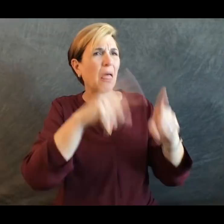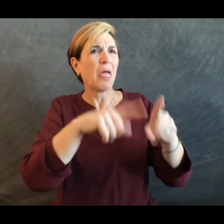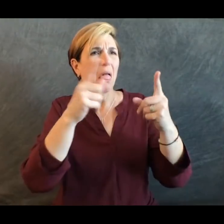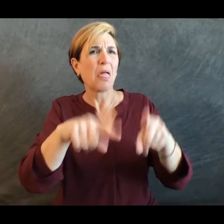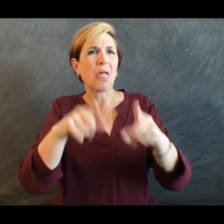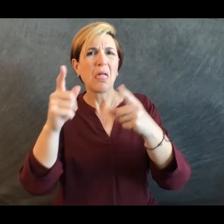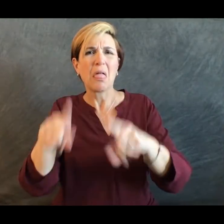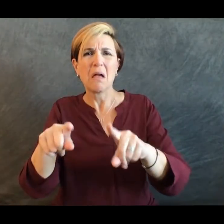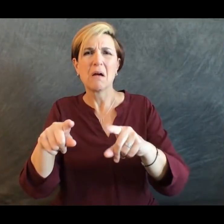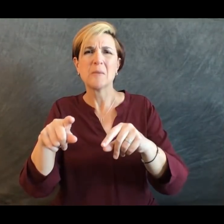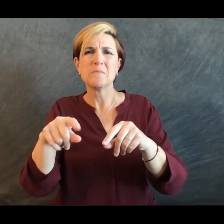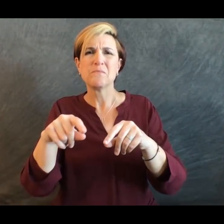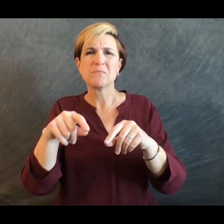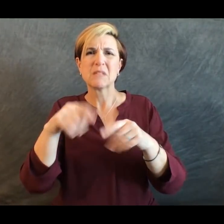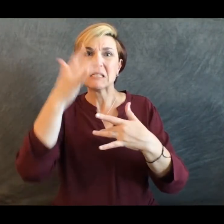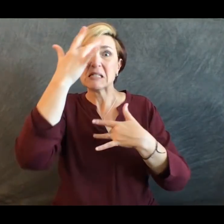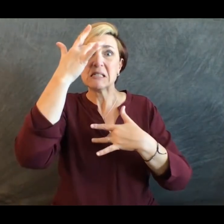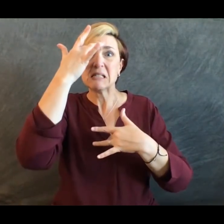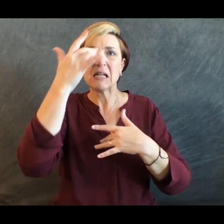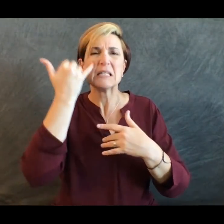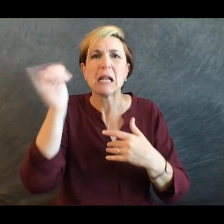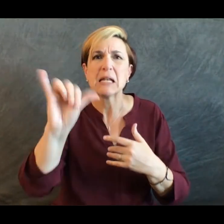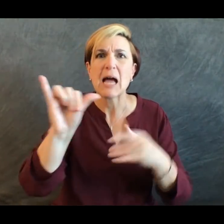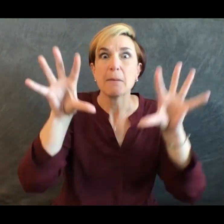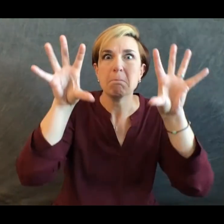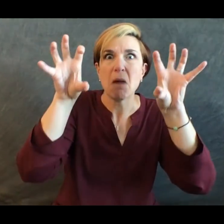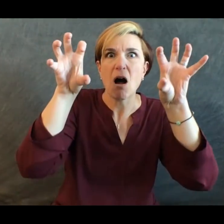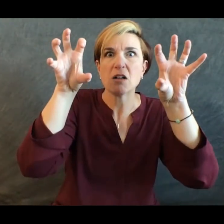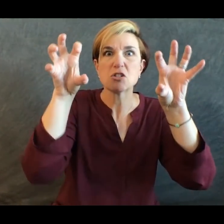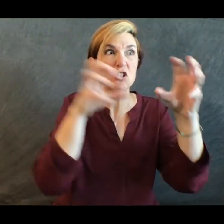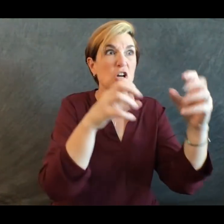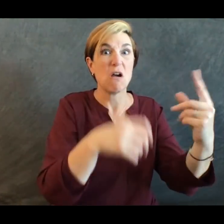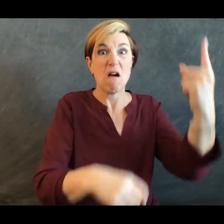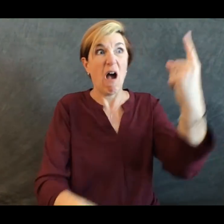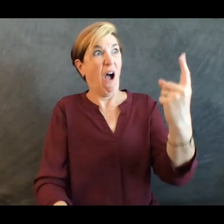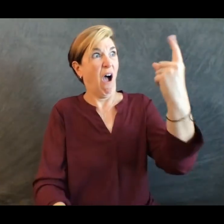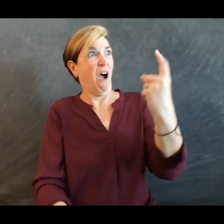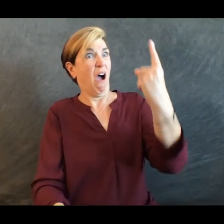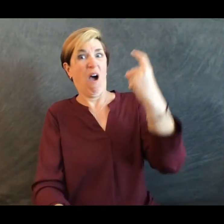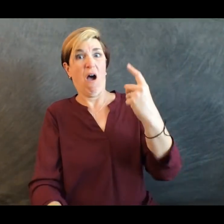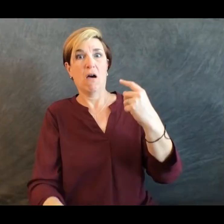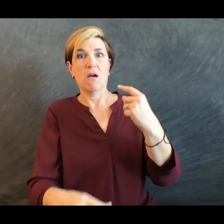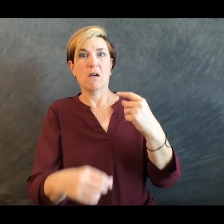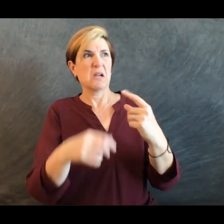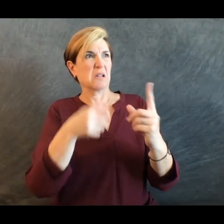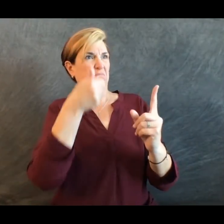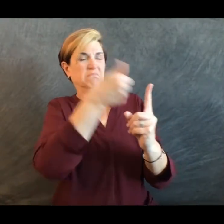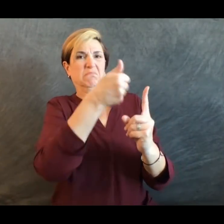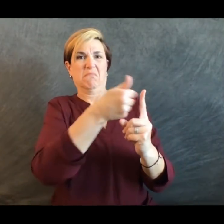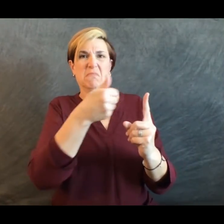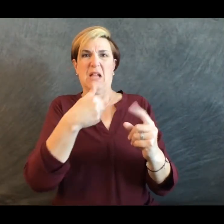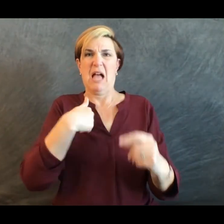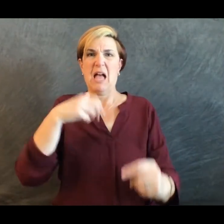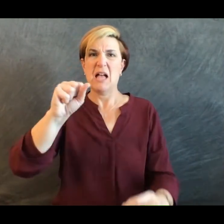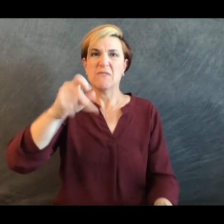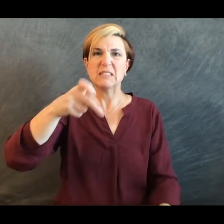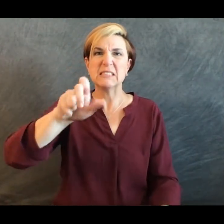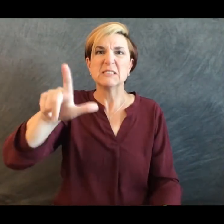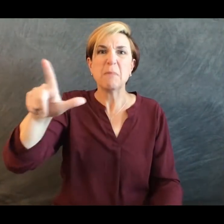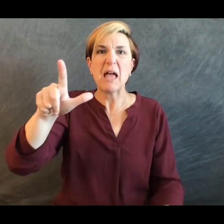and worked it's horrible horrible spell over the world 184 countries as of this